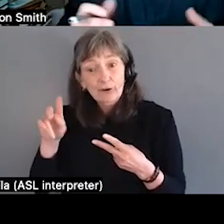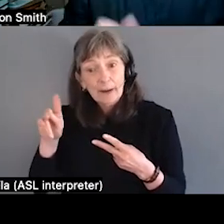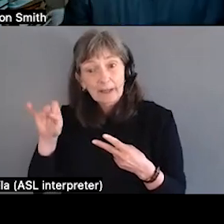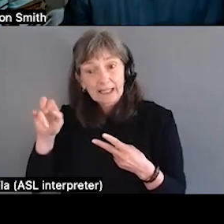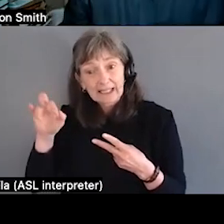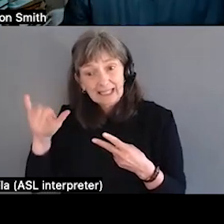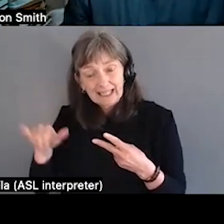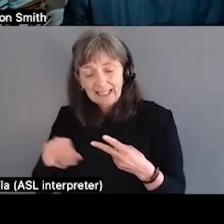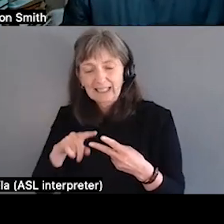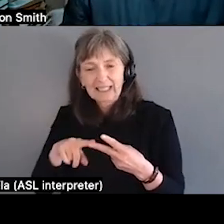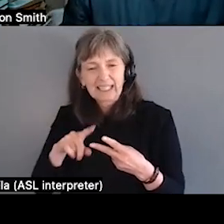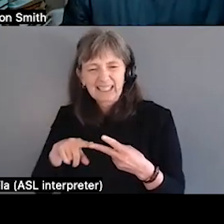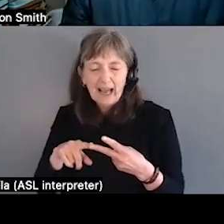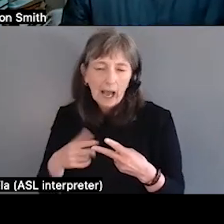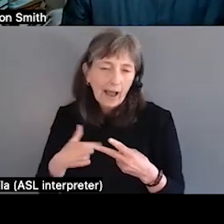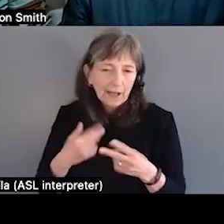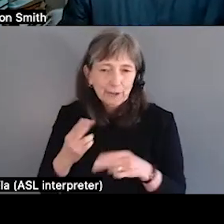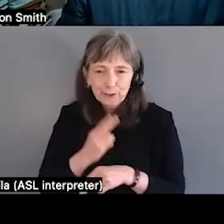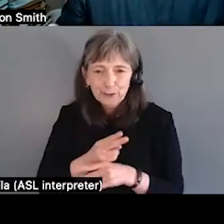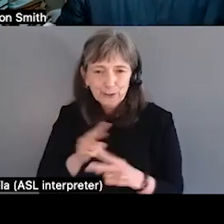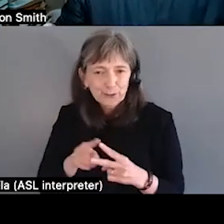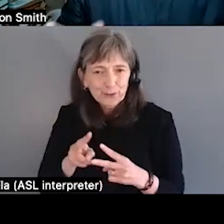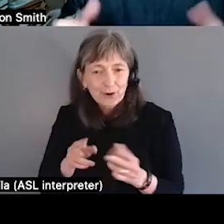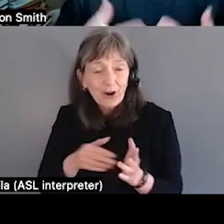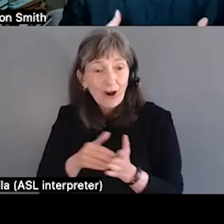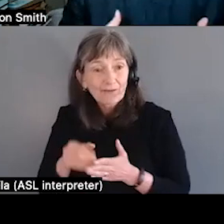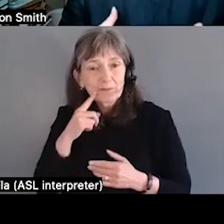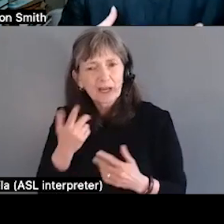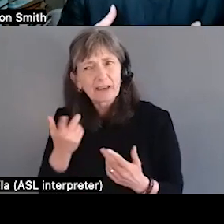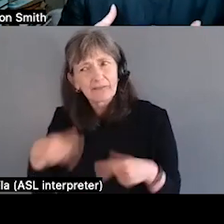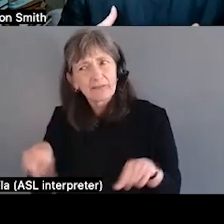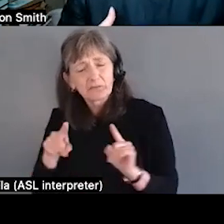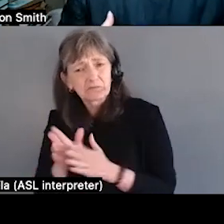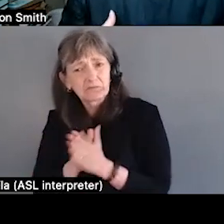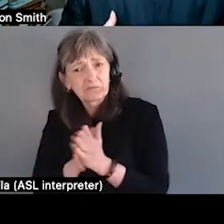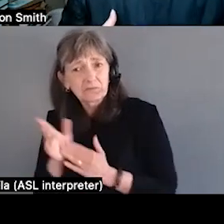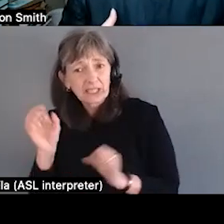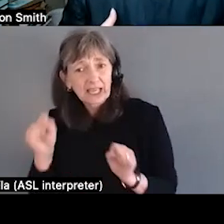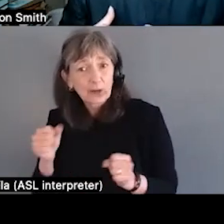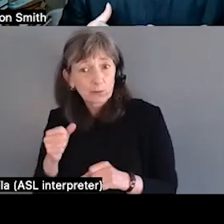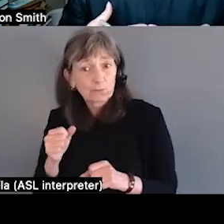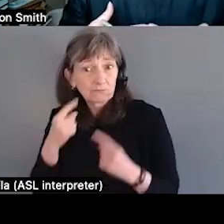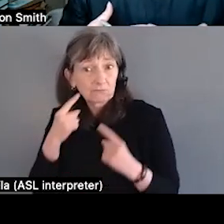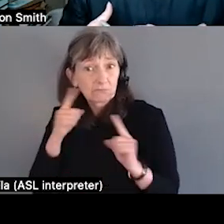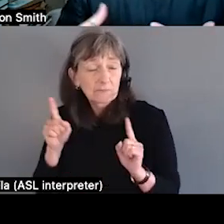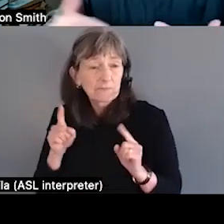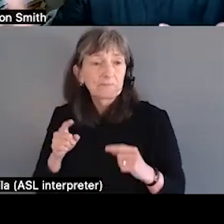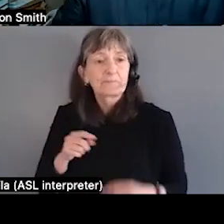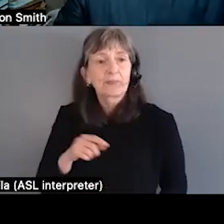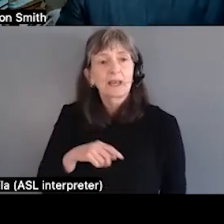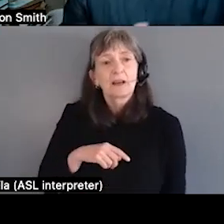I've touched on some of the international nature of Thema. We are very international. Sign up